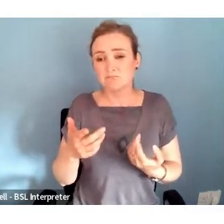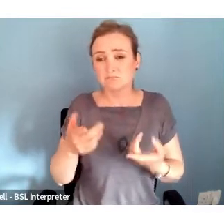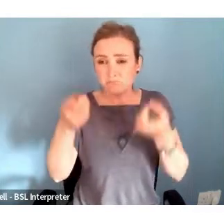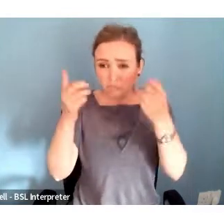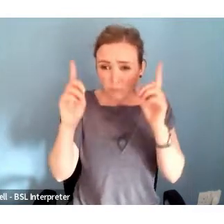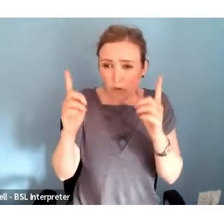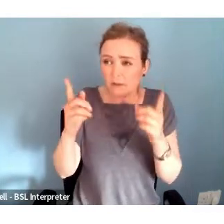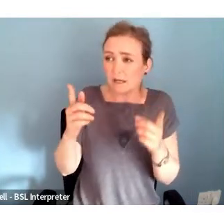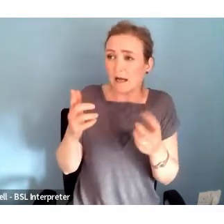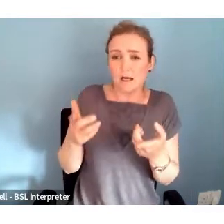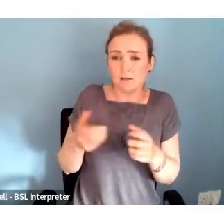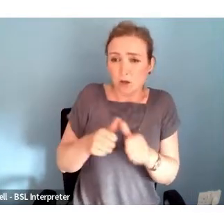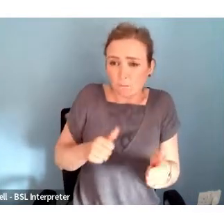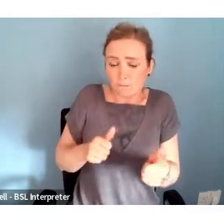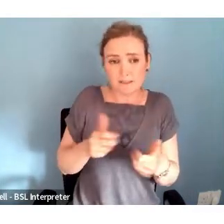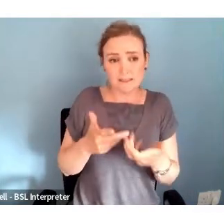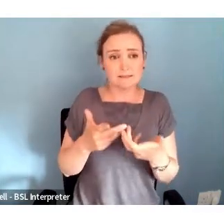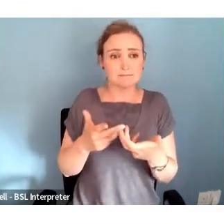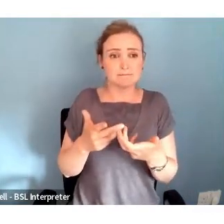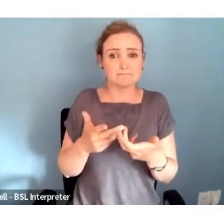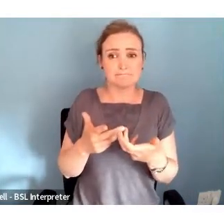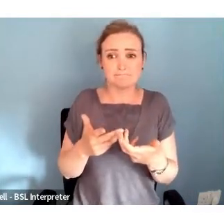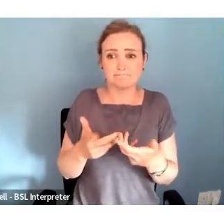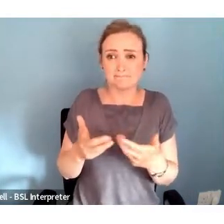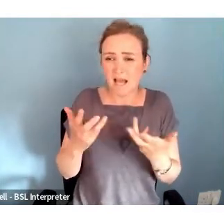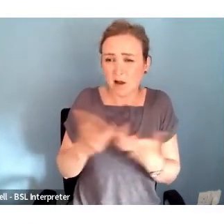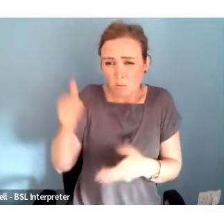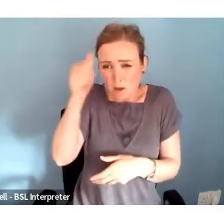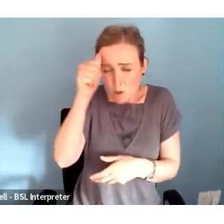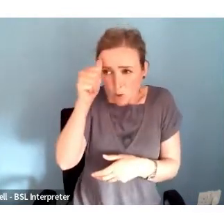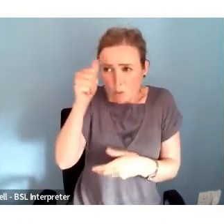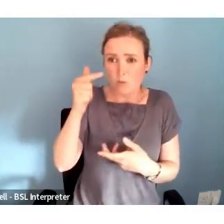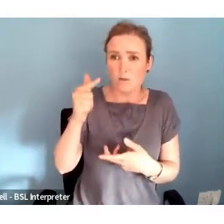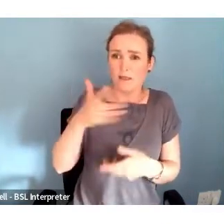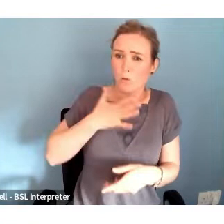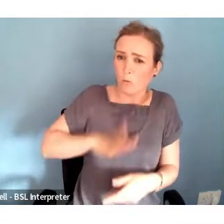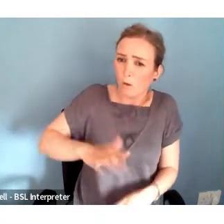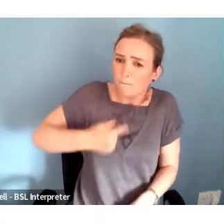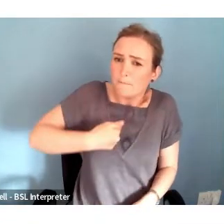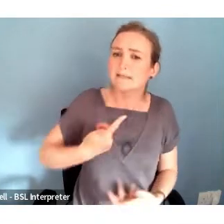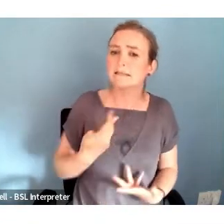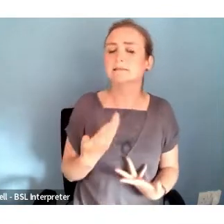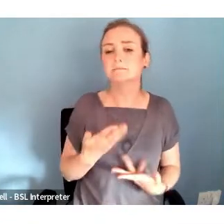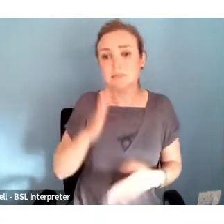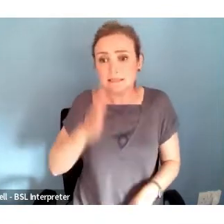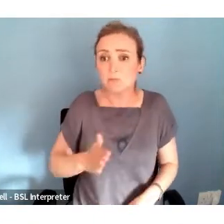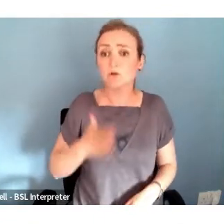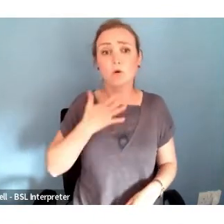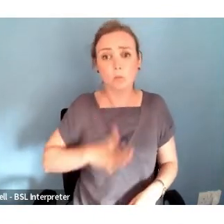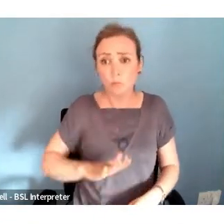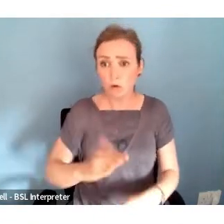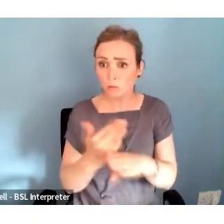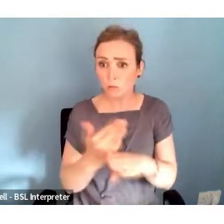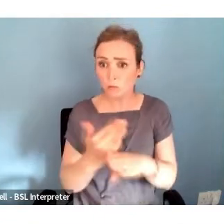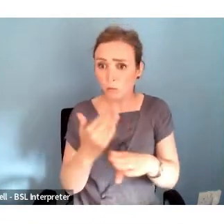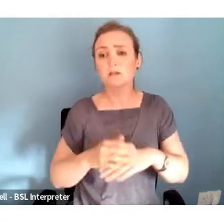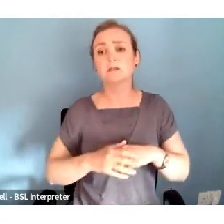I think as we go through the webinar today and look later on what organisations can do